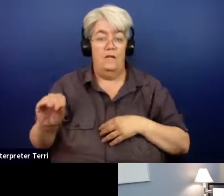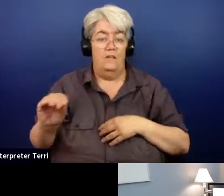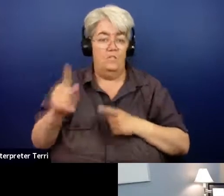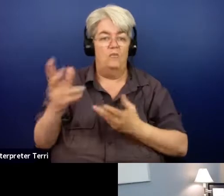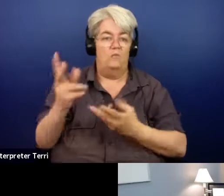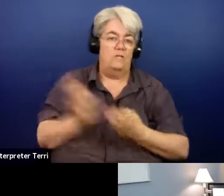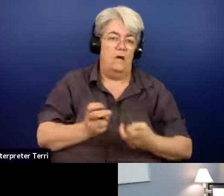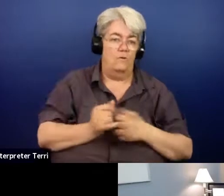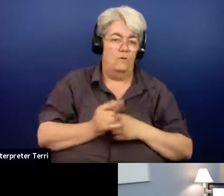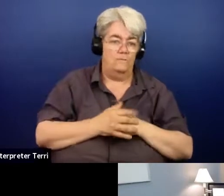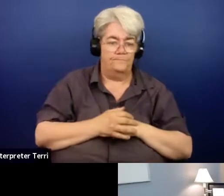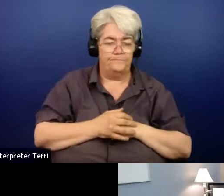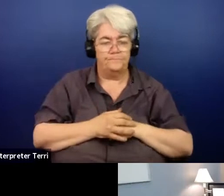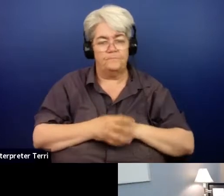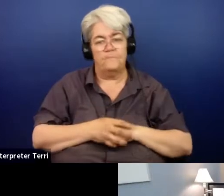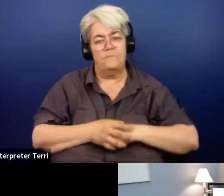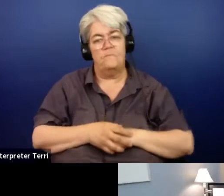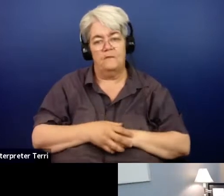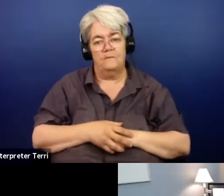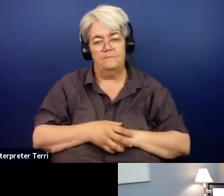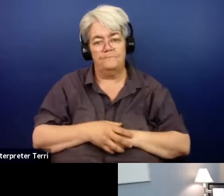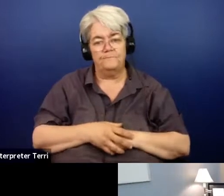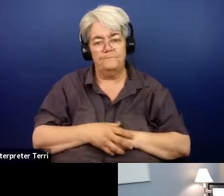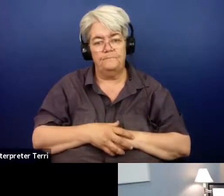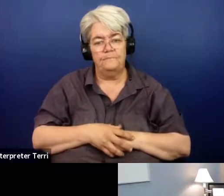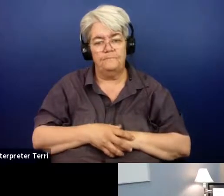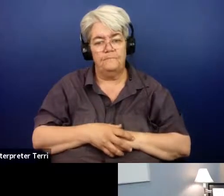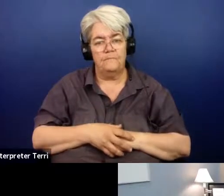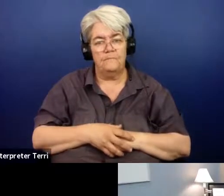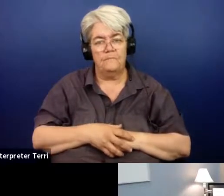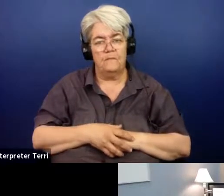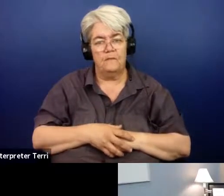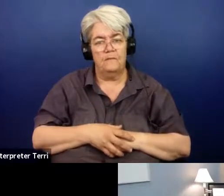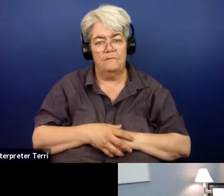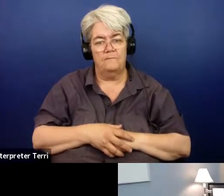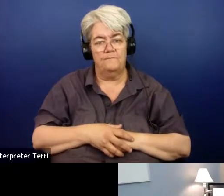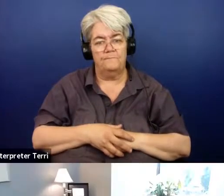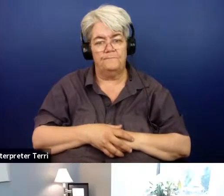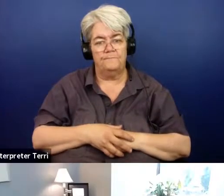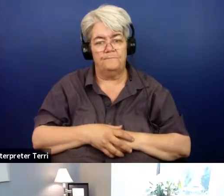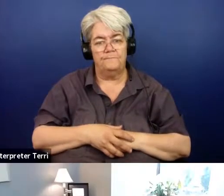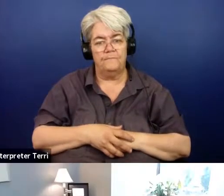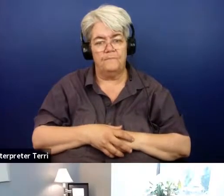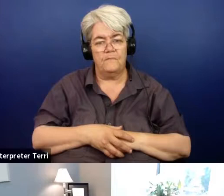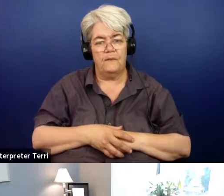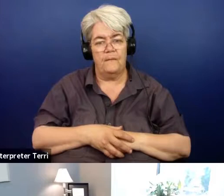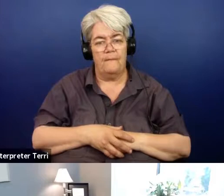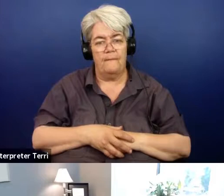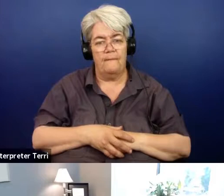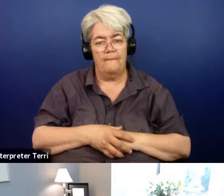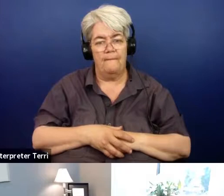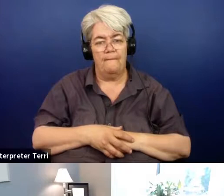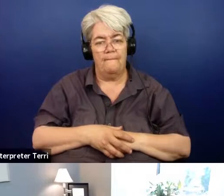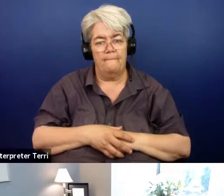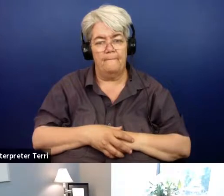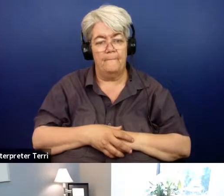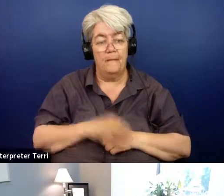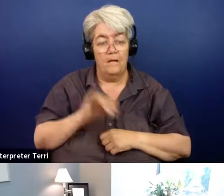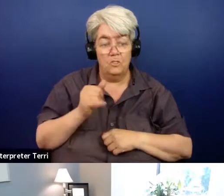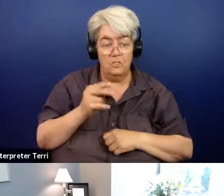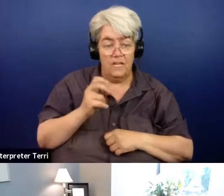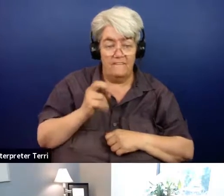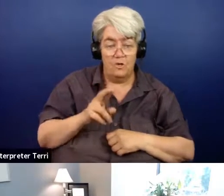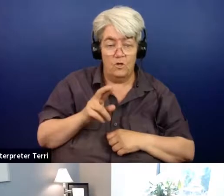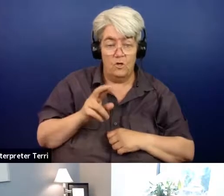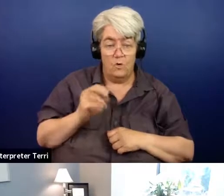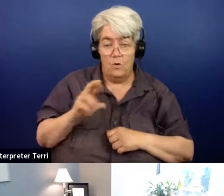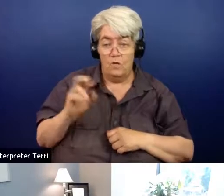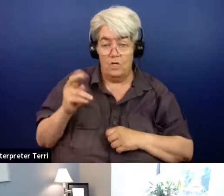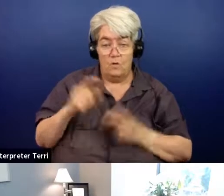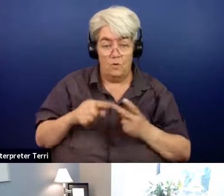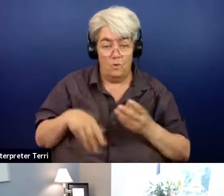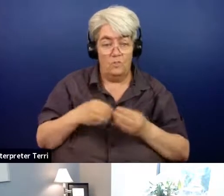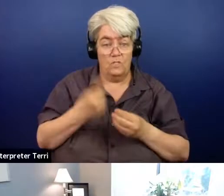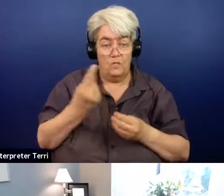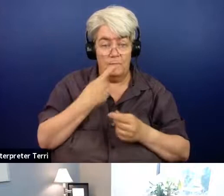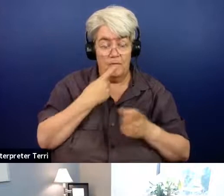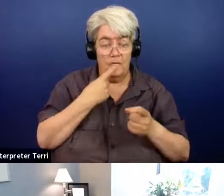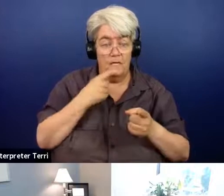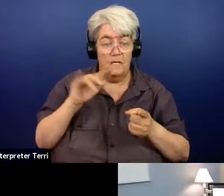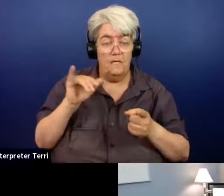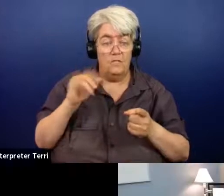Jennifer or Cheryl, would you like to share anything?